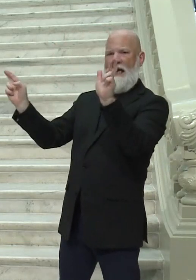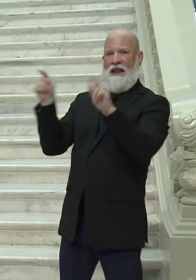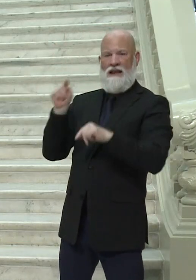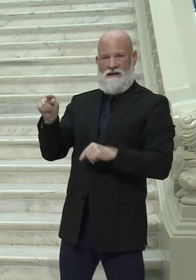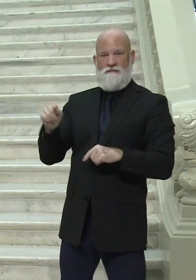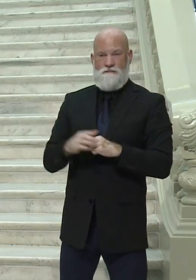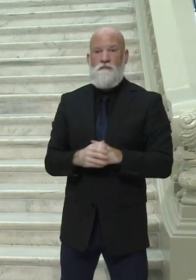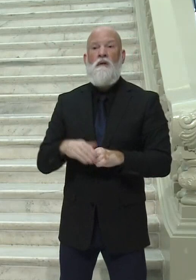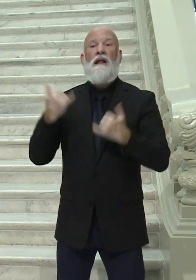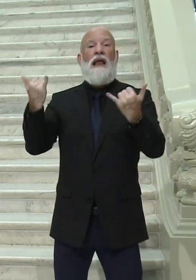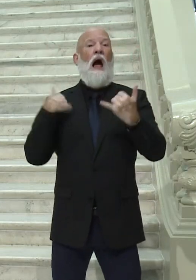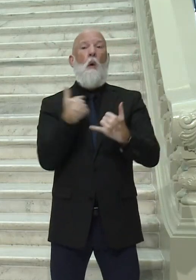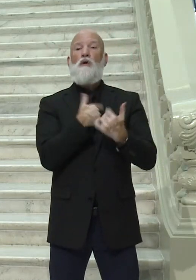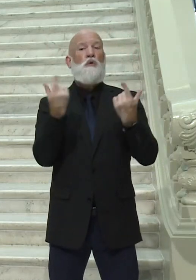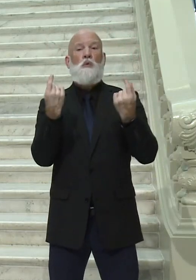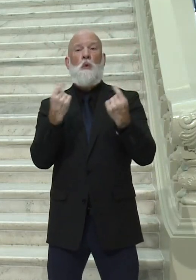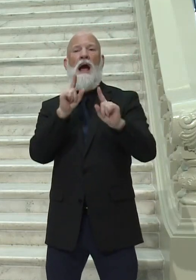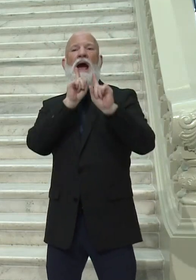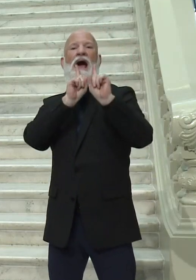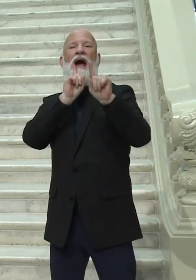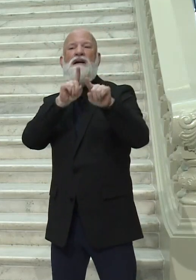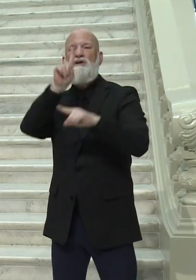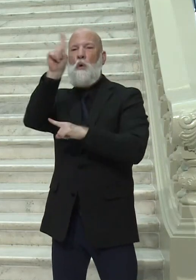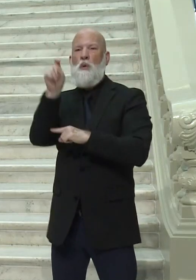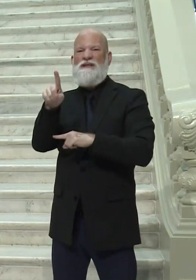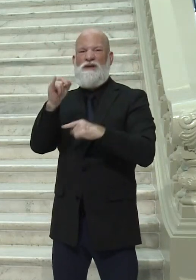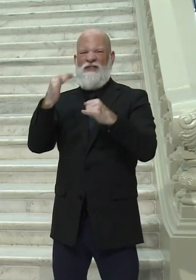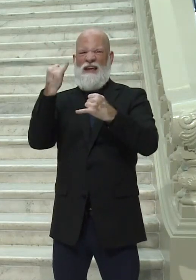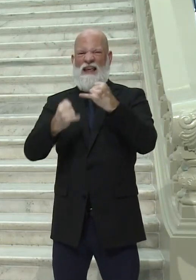SUCCESS SO FAR, AS PEOPLE HAVE GONE OUT WITH THE ILLNESS, WE GONE OUT WITH THE ILLNESS, WE GONE OUT WITH THE ILLNESS, WE HAVE GONE OUT WITH THE ILLNESS, WE HAVE BEEN GONE OUT WITH THE ILLNESS, WE HAVE BEEN ABLE GONE OUT WITH THE ILLNESS, WE HAVE BEEN ABLE TO GONE OUT WITH THE ILLNESS, WE HAVE BEEN ABLE TO REPLENISH HAVE BEEN ABLE TO REPLENISH HAVE BEEN ABLE TO REPLENISH THOSE HAVE BEEN ABLE TO REPLENISH THOSE STAFF HAVE BEEN ABLE TO REPLENISH THOSE STAFF BY HAVE BEEN ABLE TO REPLENISH THOSE STAFF BY USING HAVE BEEN ABLE TO REPLENISH THOSE STAFF BY USING THOSE THOSE STAFF BY USING THOSE THOSE STAFF BY USING THOSE TEMPORARY THOSE STAFF BY USING THOSE TEMPORARY NURSING